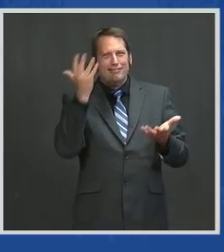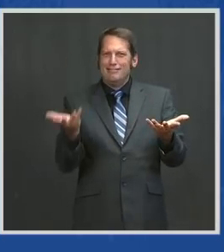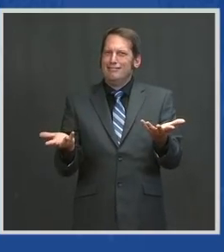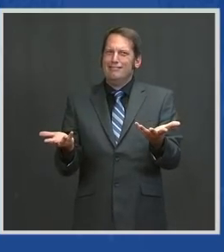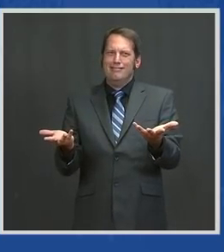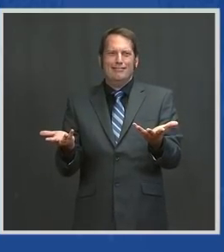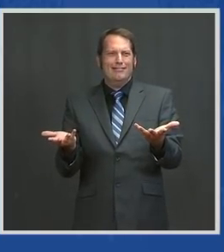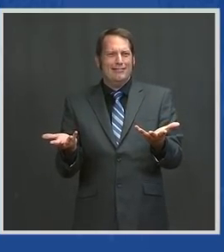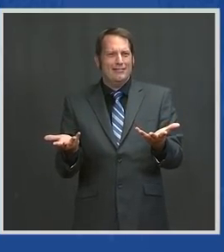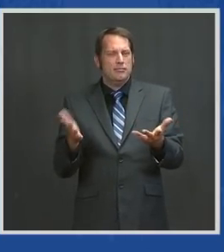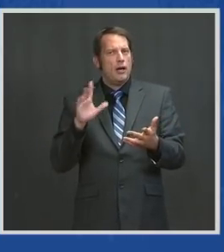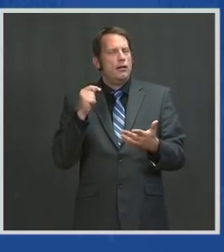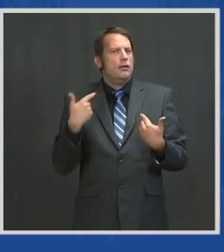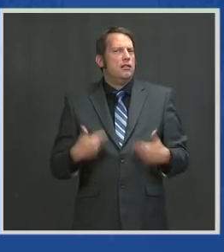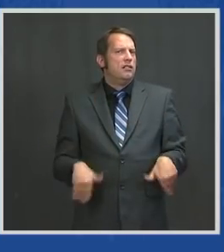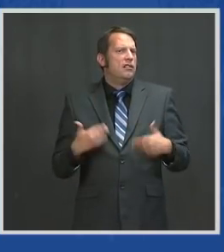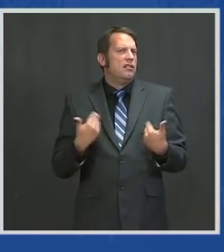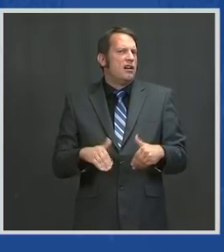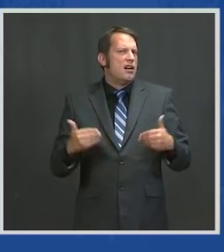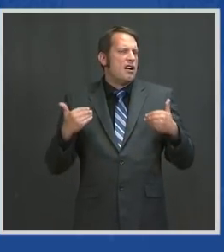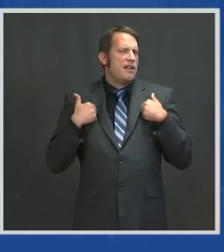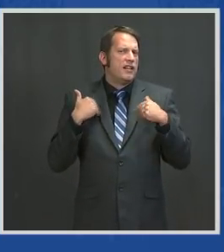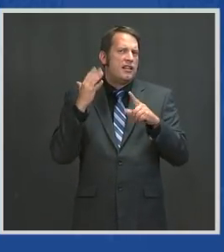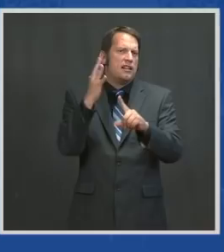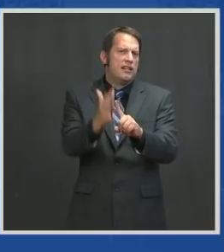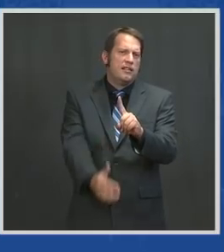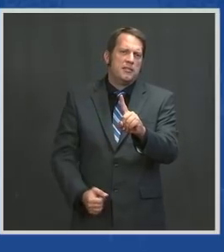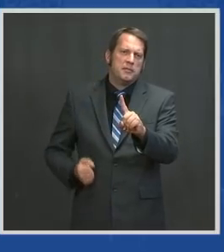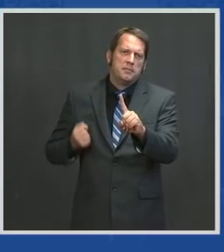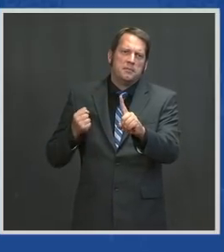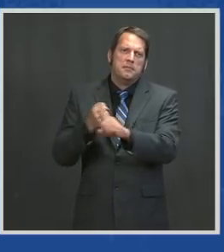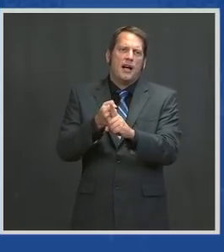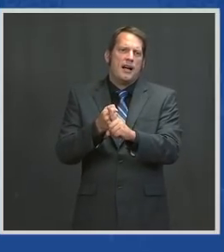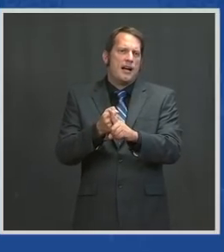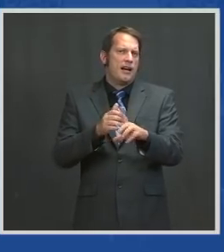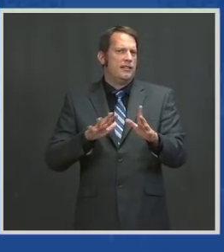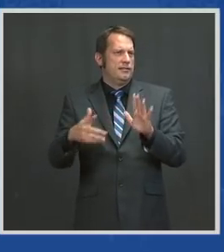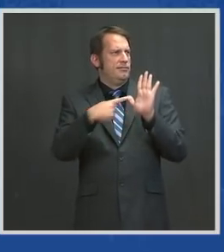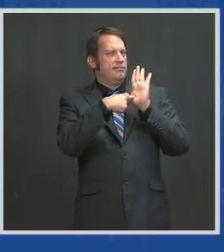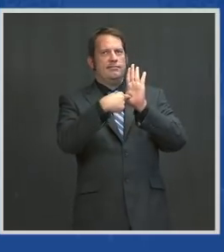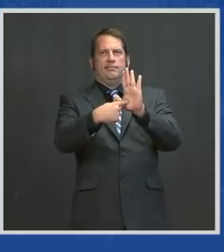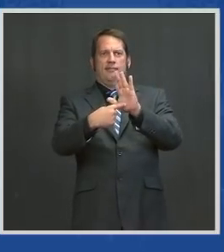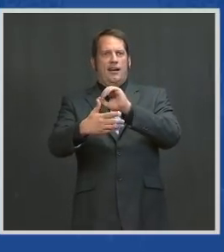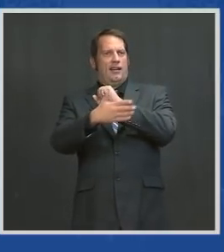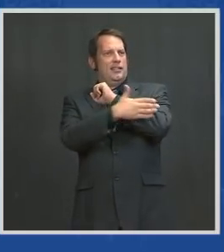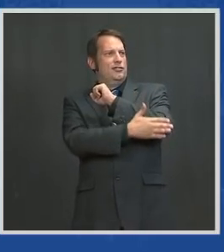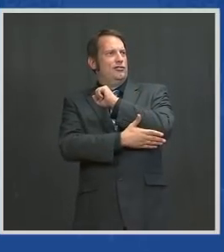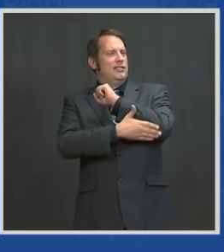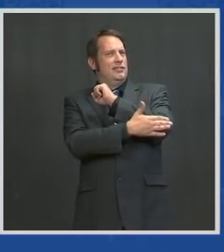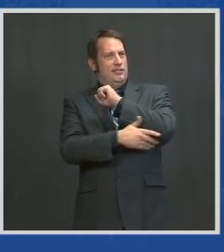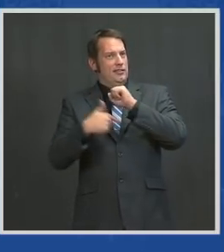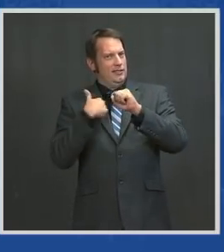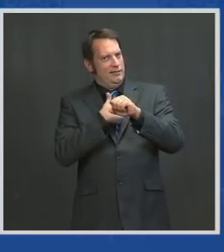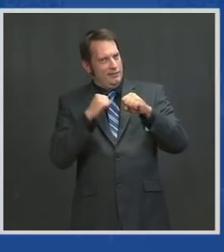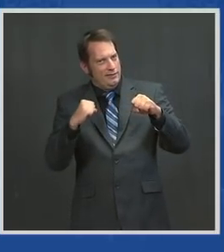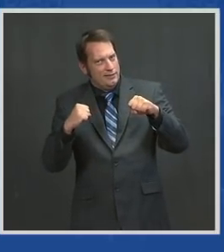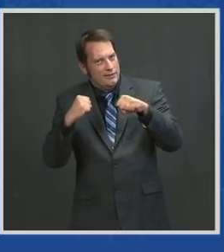that assures our nation's ability to fly, fight and win with air power anytime and anywhere.